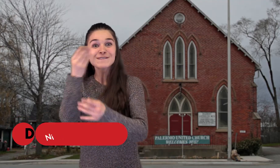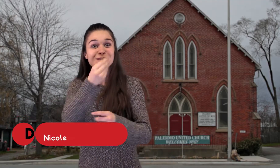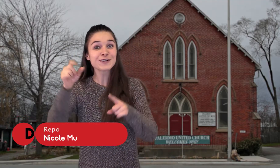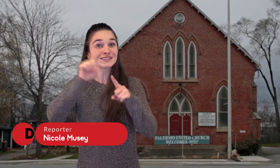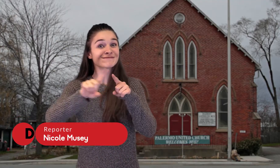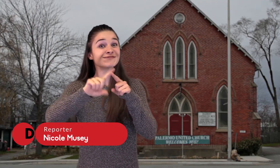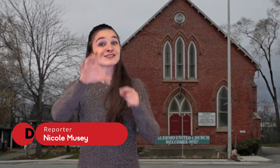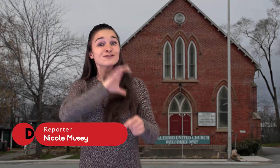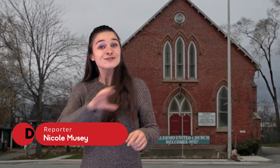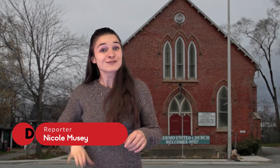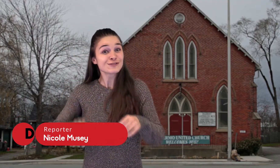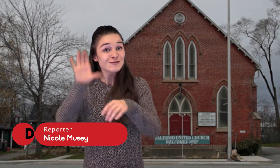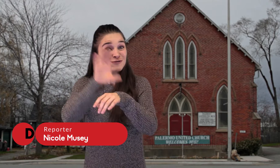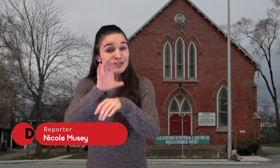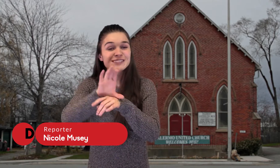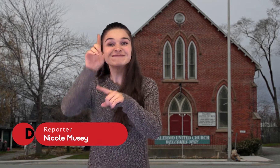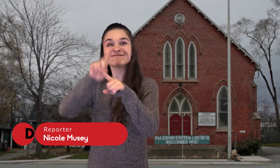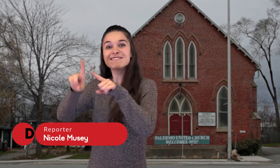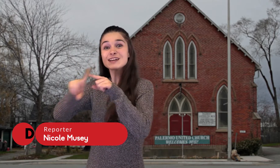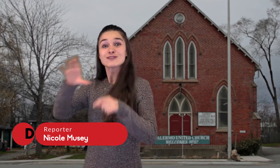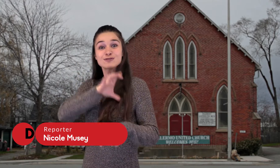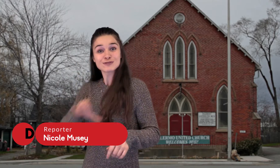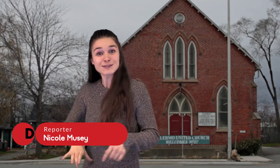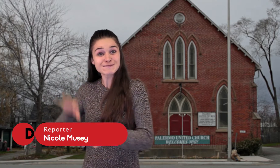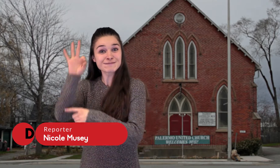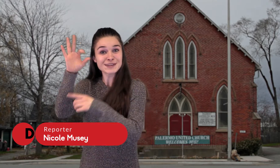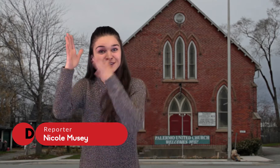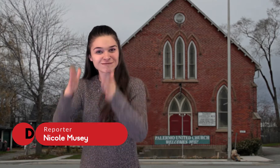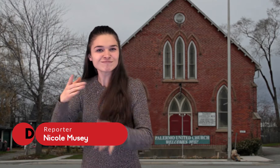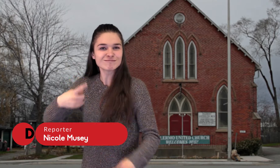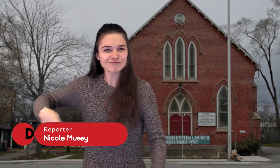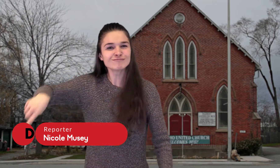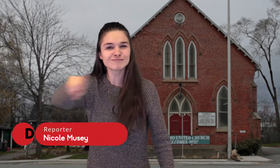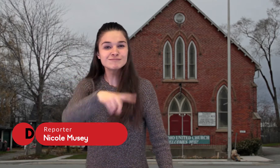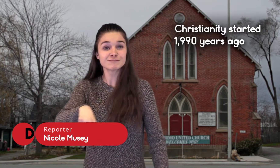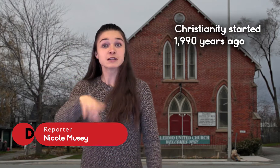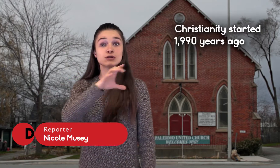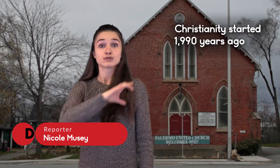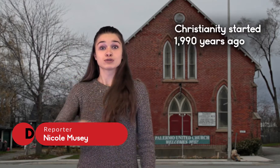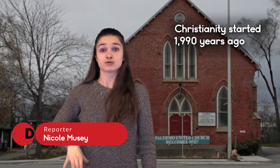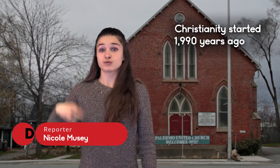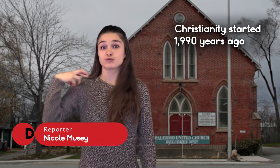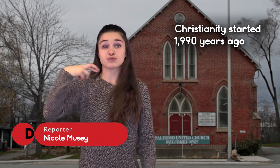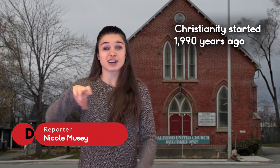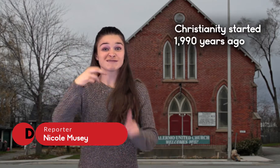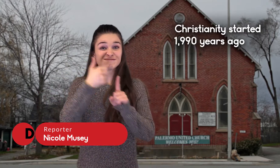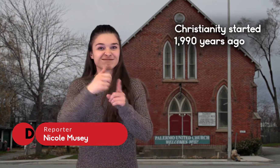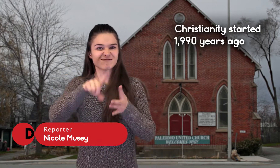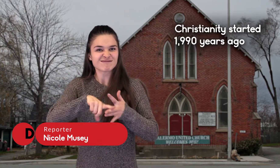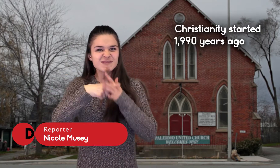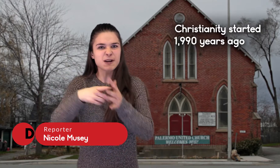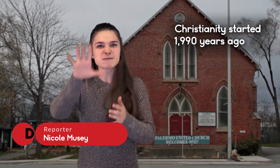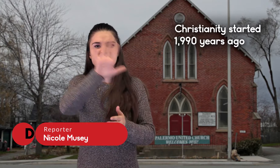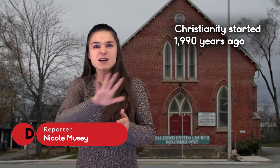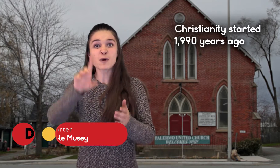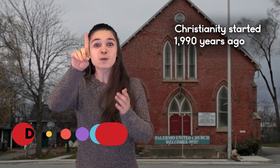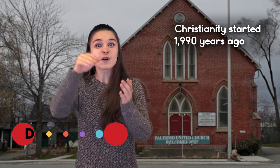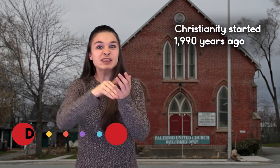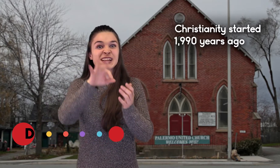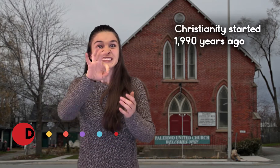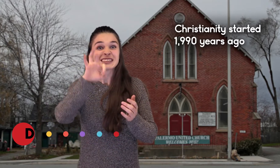I contacted a few churches and pastors of various different Christian churches.